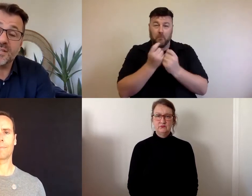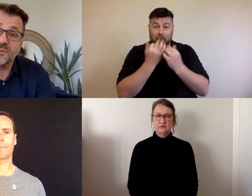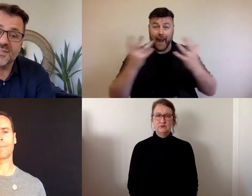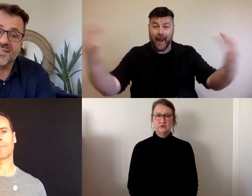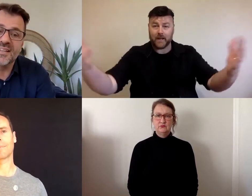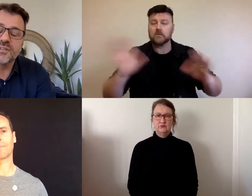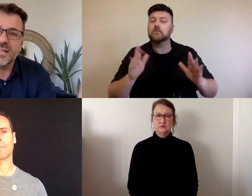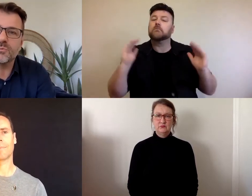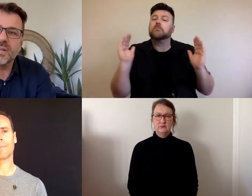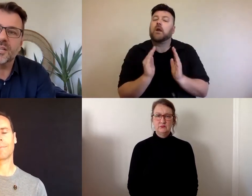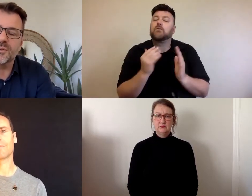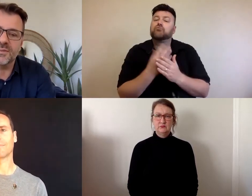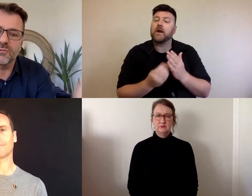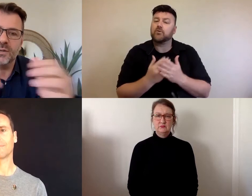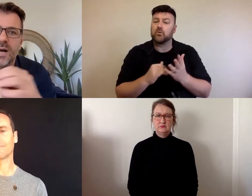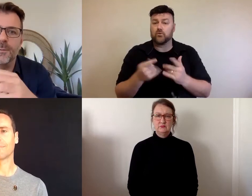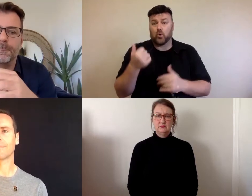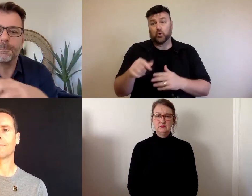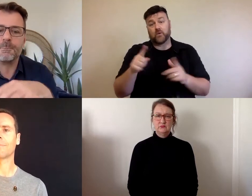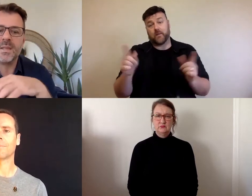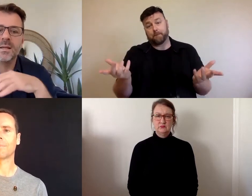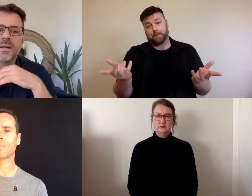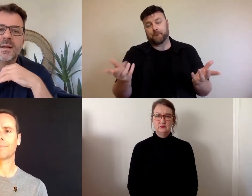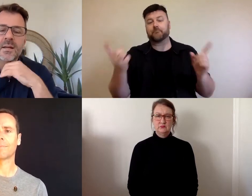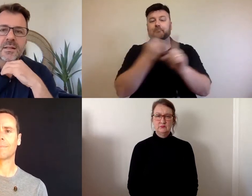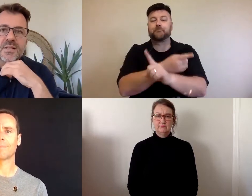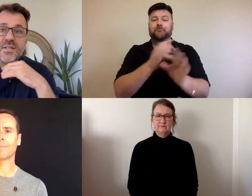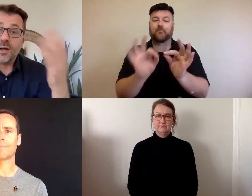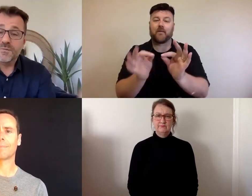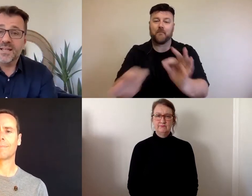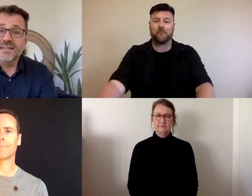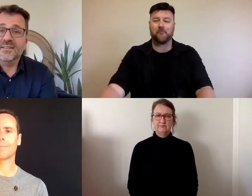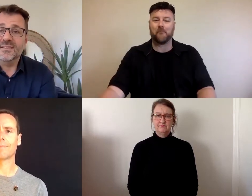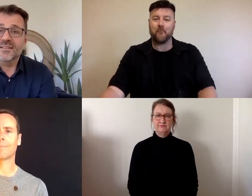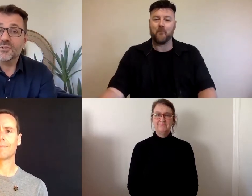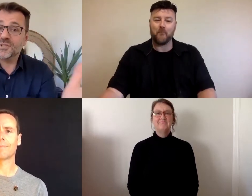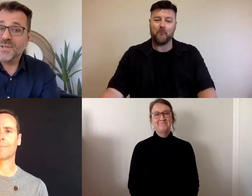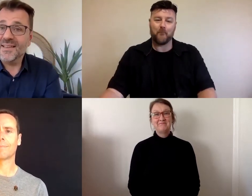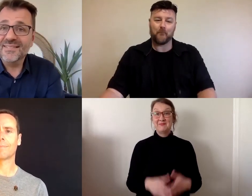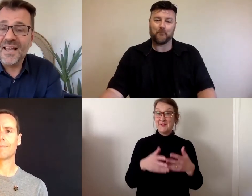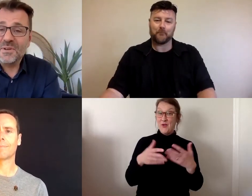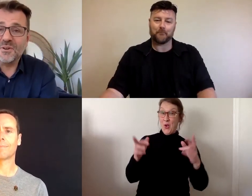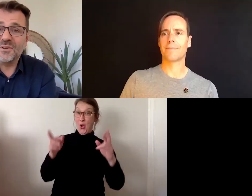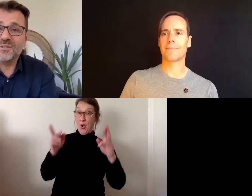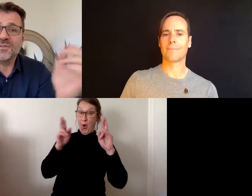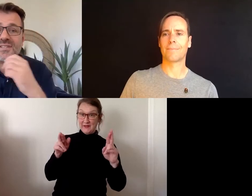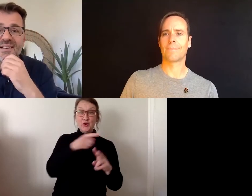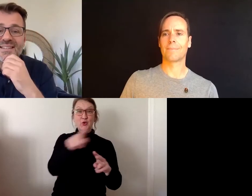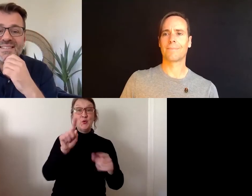resources, so let's really use them well. Hopefully you're still here and we've gone through those slides.